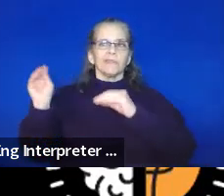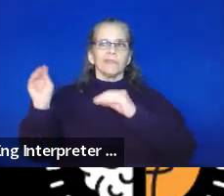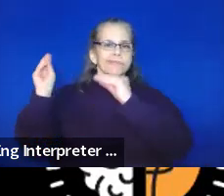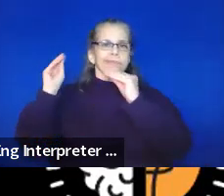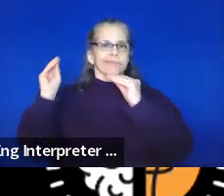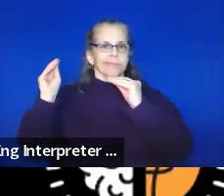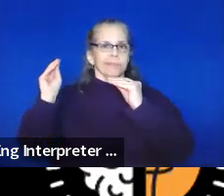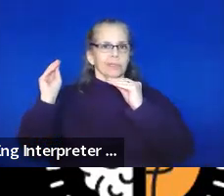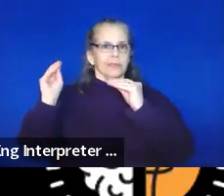[Pause].